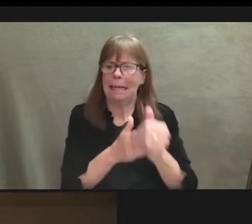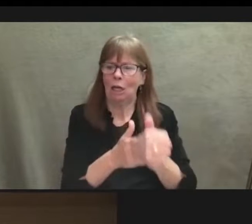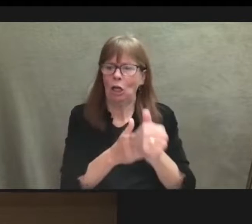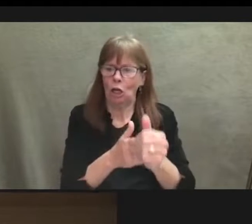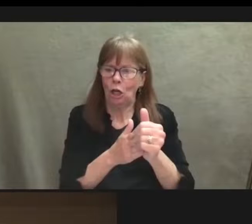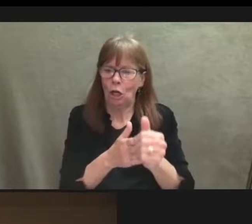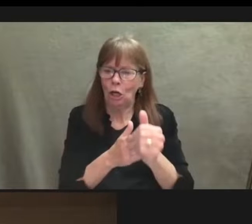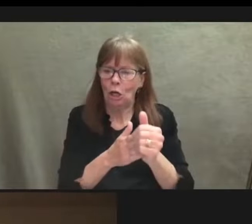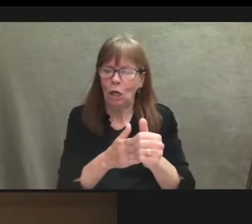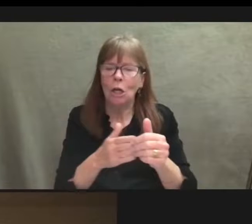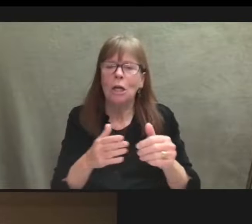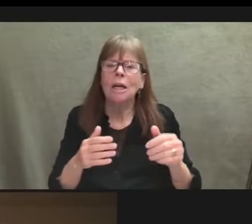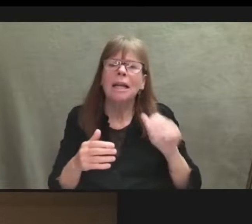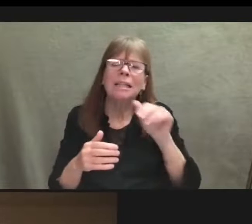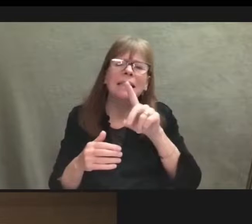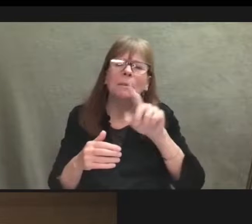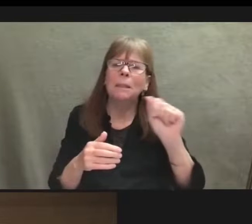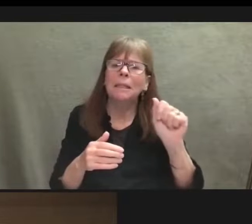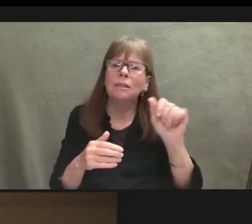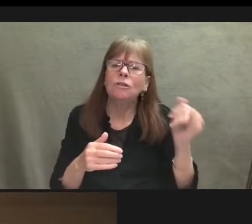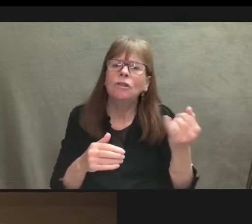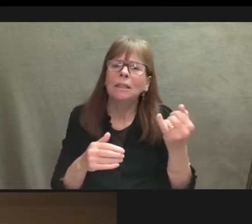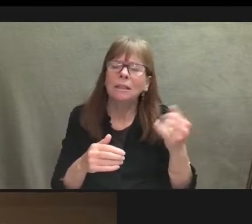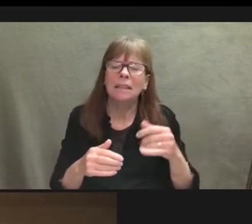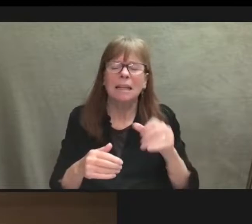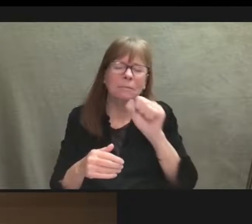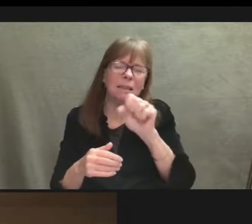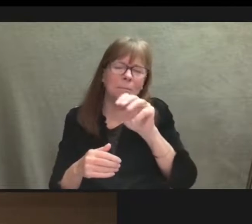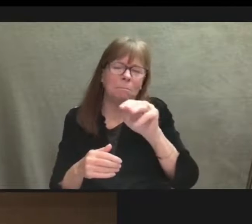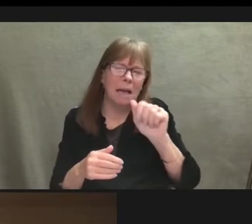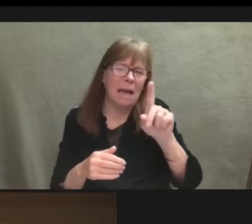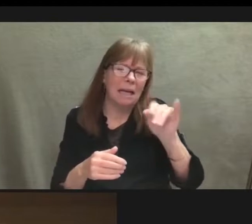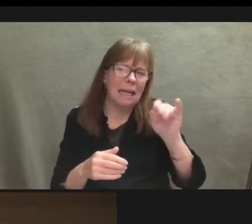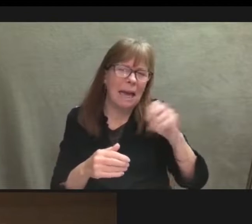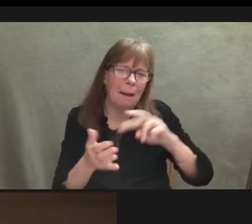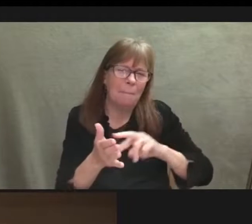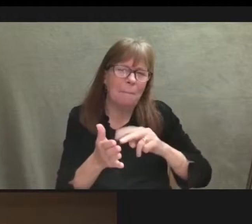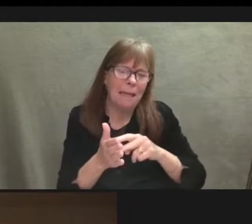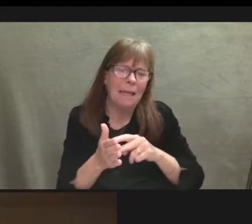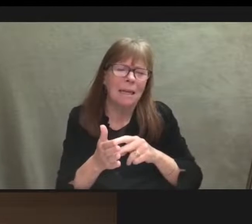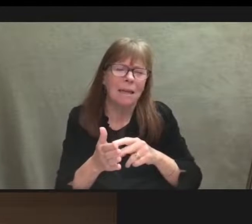I'm talking about SMADIE, my group. I mean, do we have the right people at the table? Are we